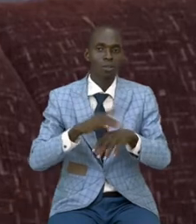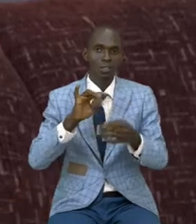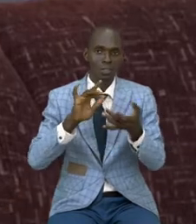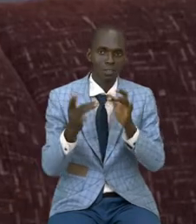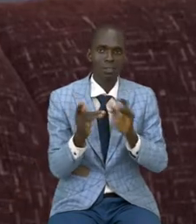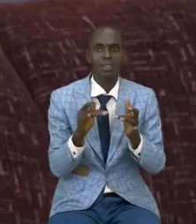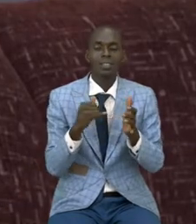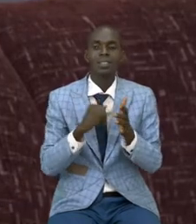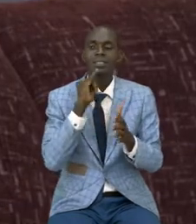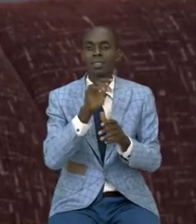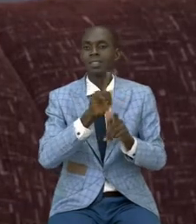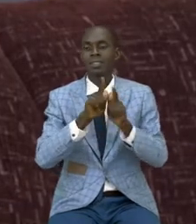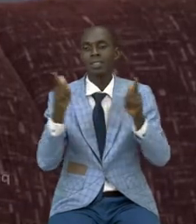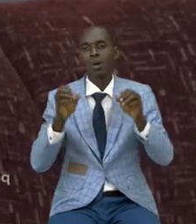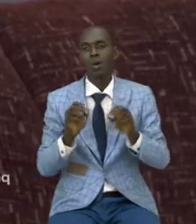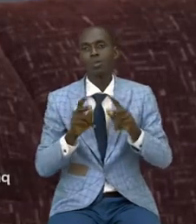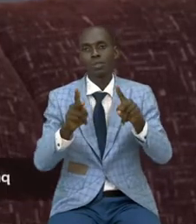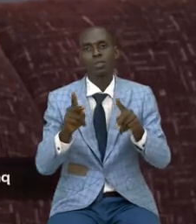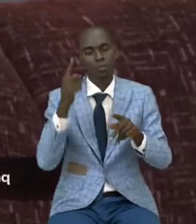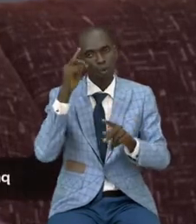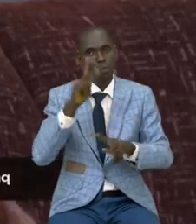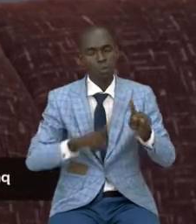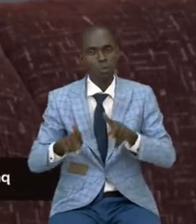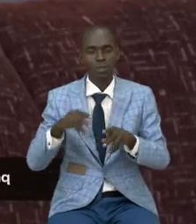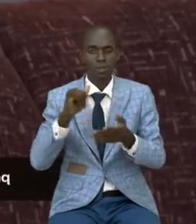for people like us that are maybe enhanced incapacitated